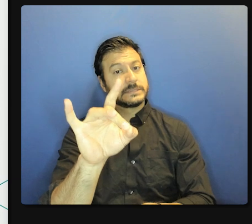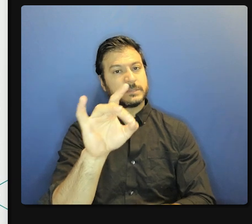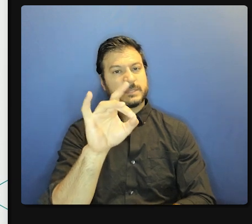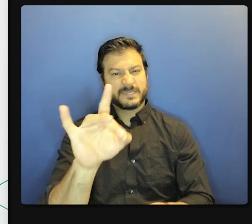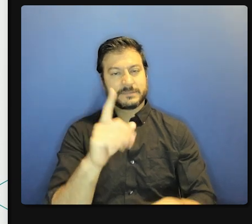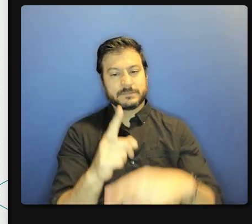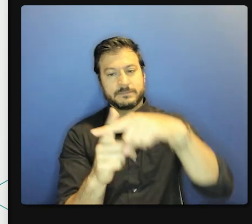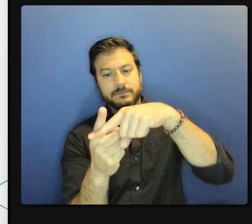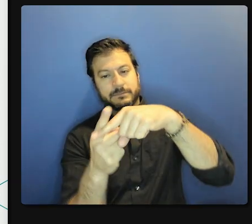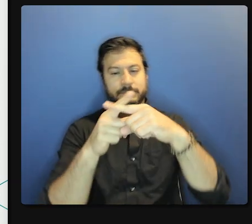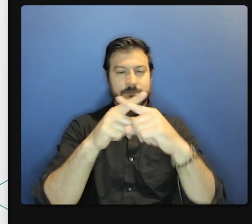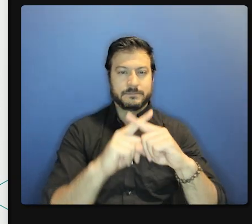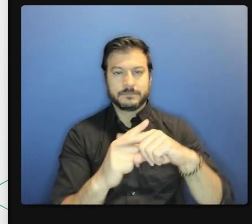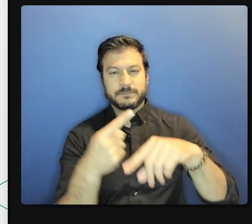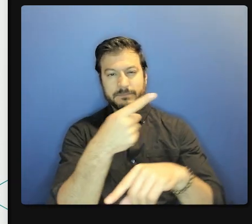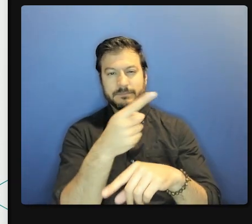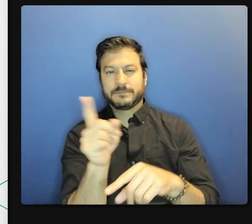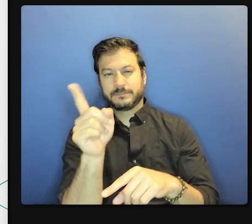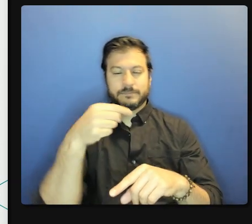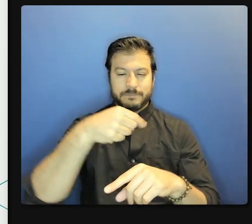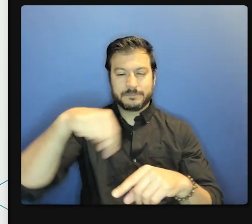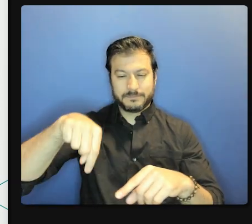Eight includes the combination of neighboring arms.